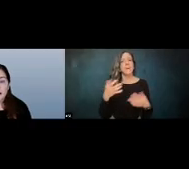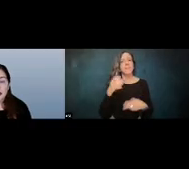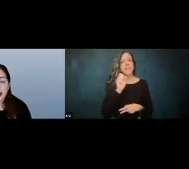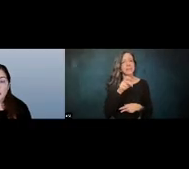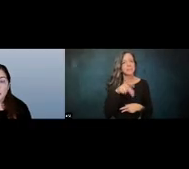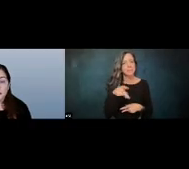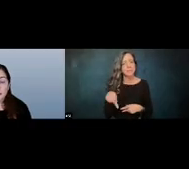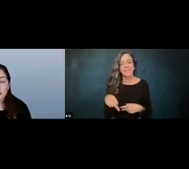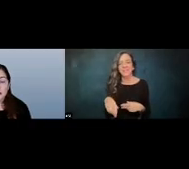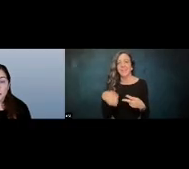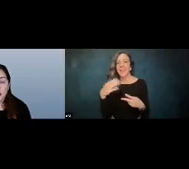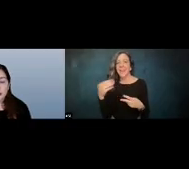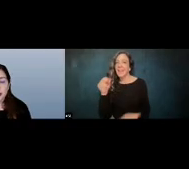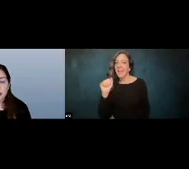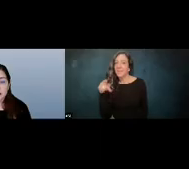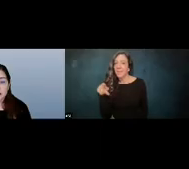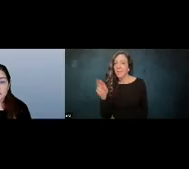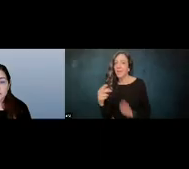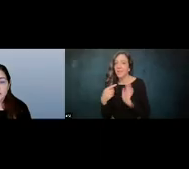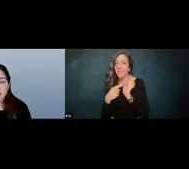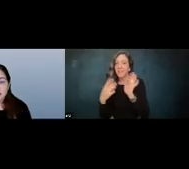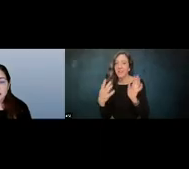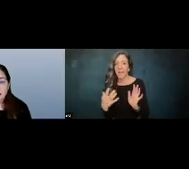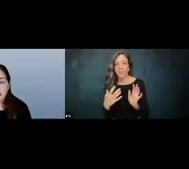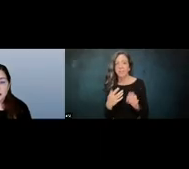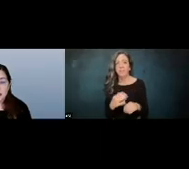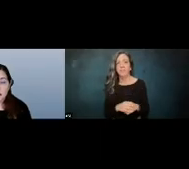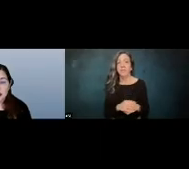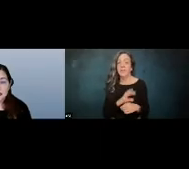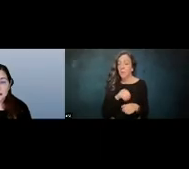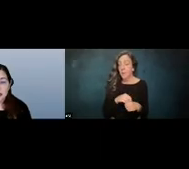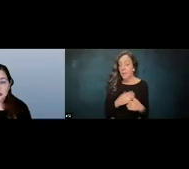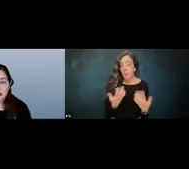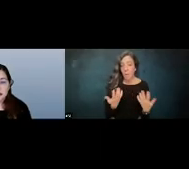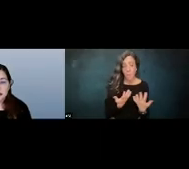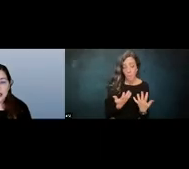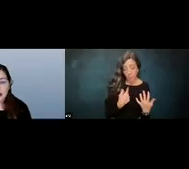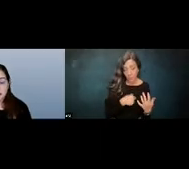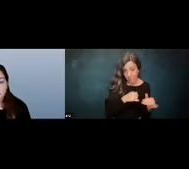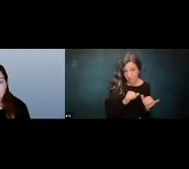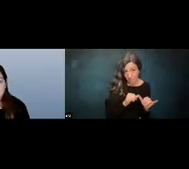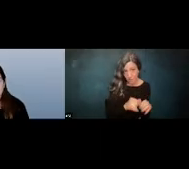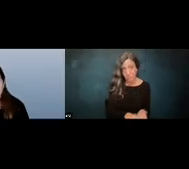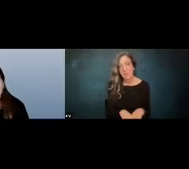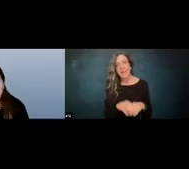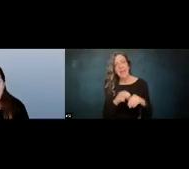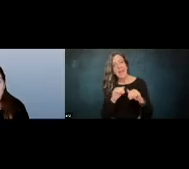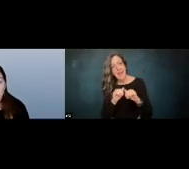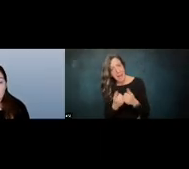uh and the annual performance report indicators including what is measured, how they're measured,